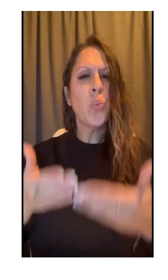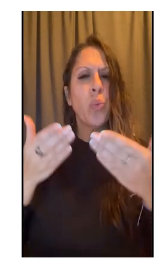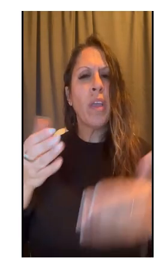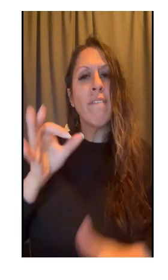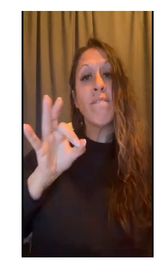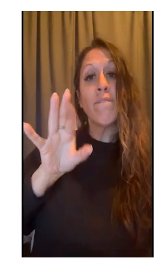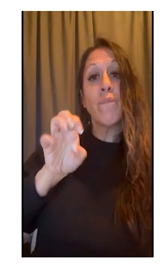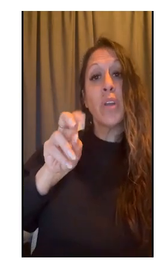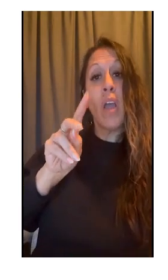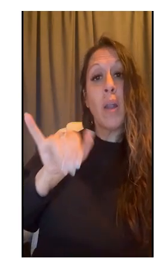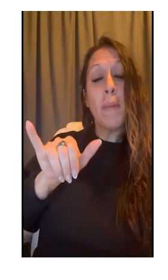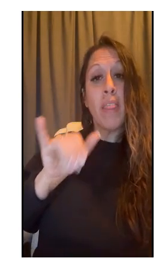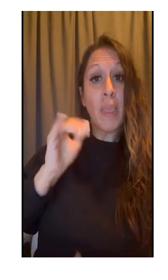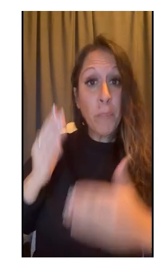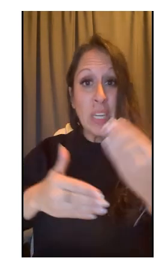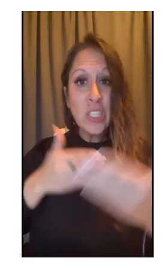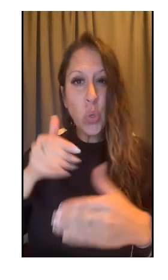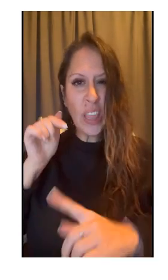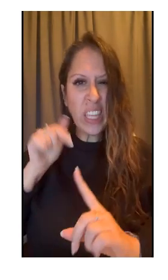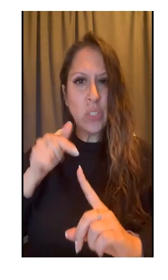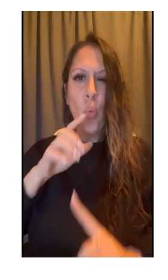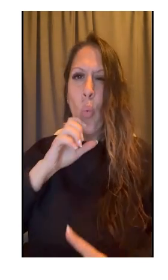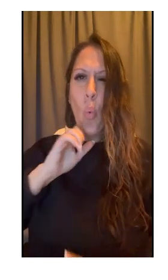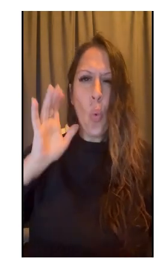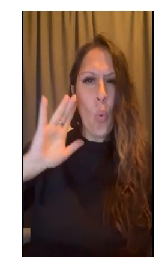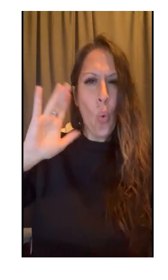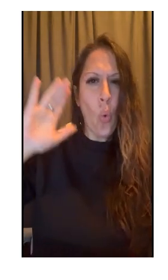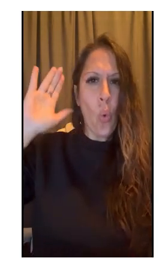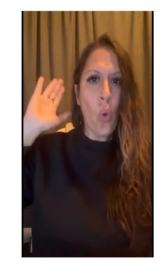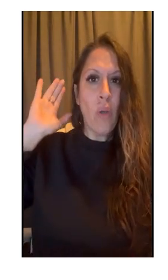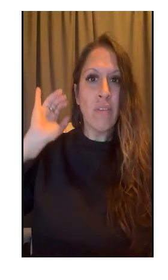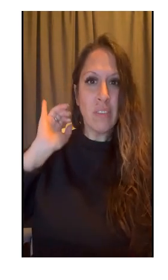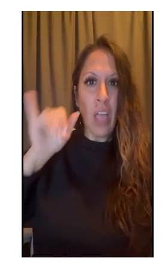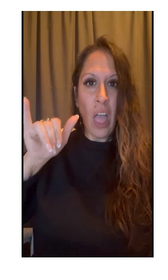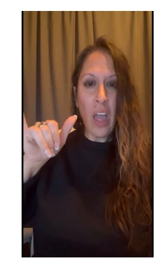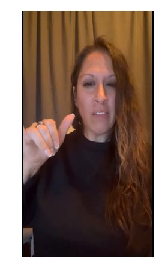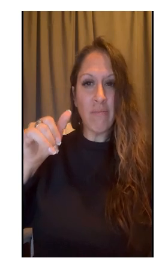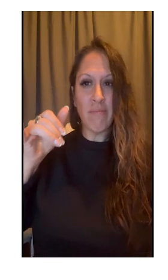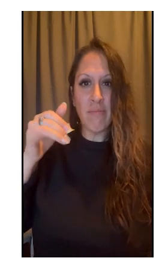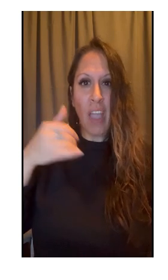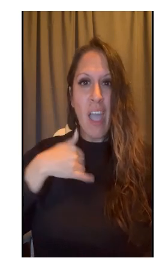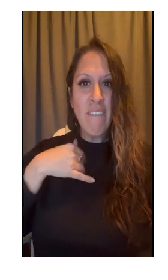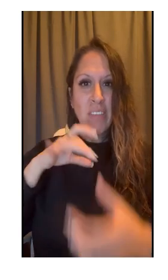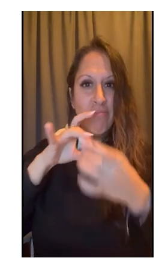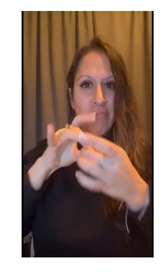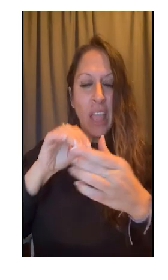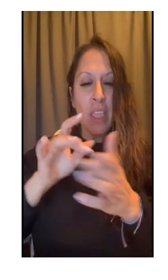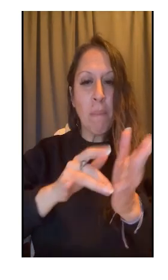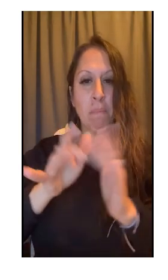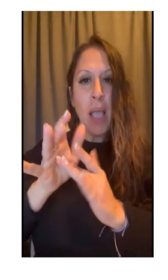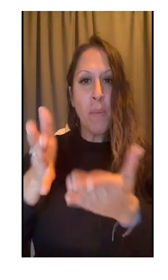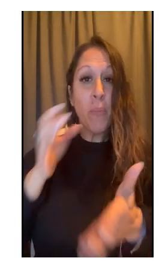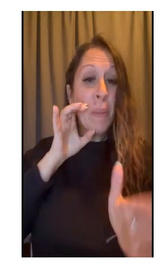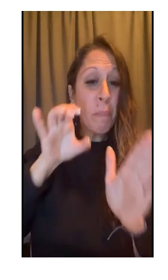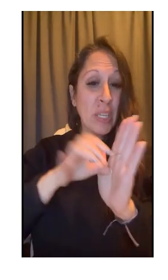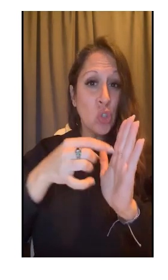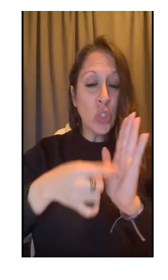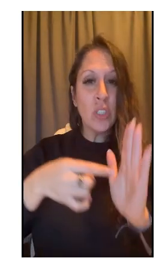And the pH otomy procedure is a very old procedure. There are references to it in the Bible, and these pictures are wood cuts from the 16 hundreds